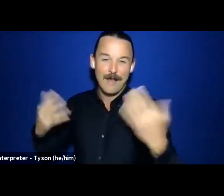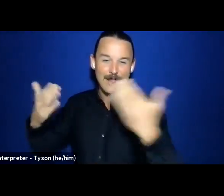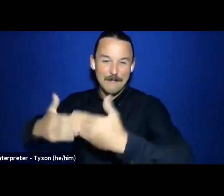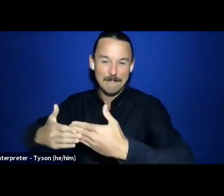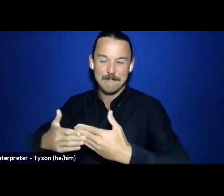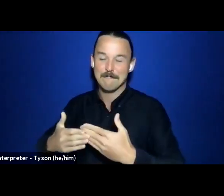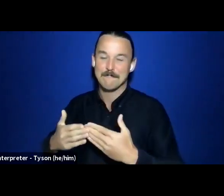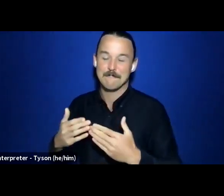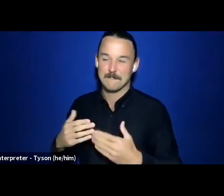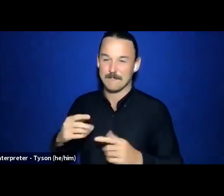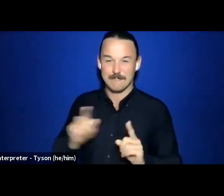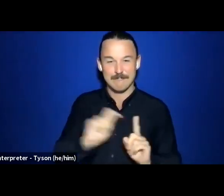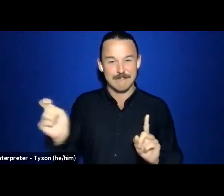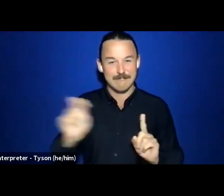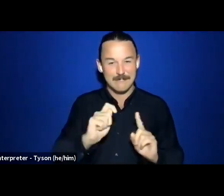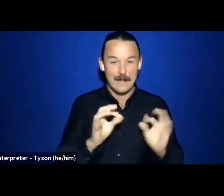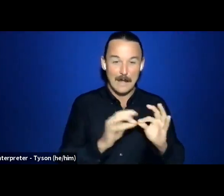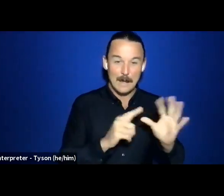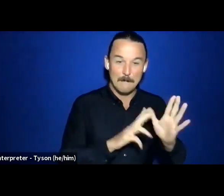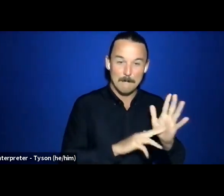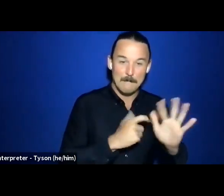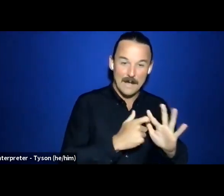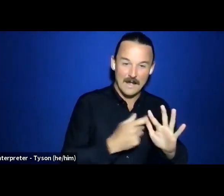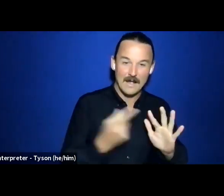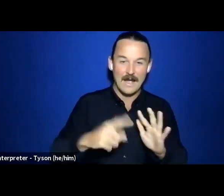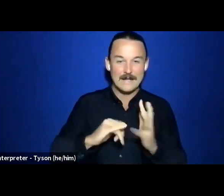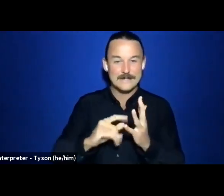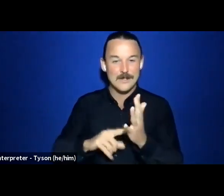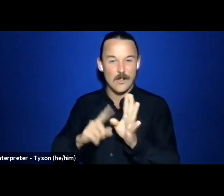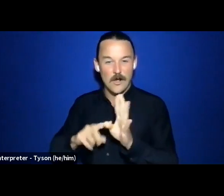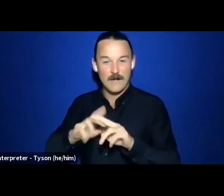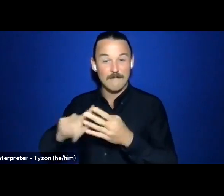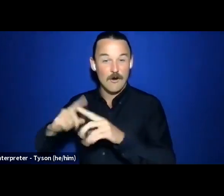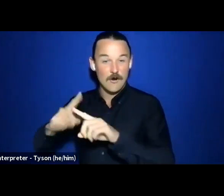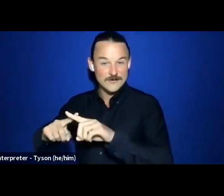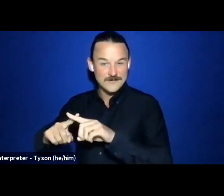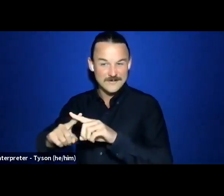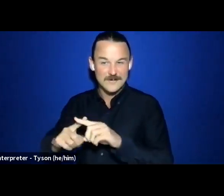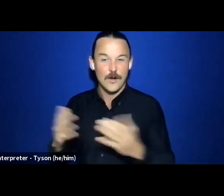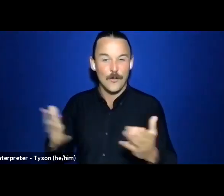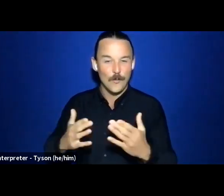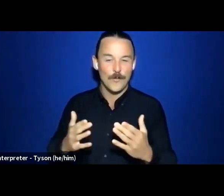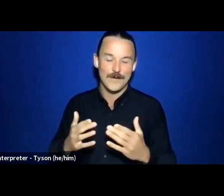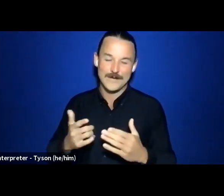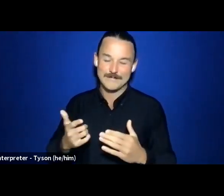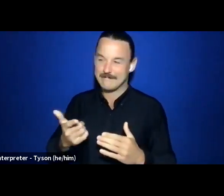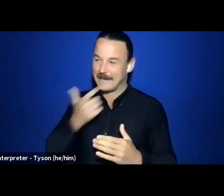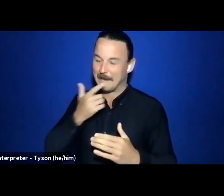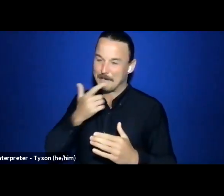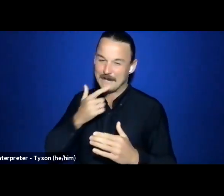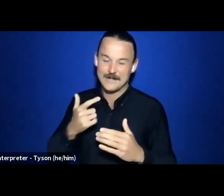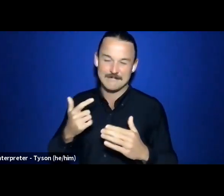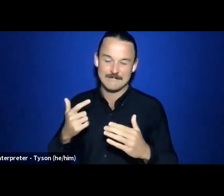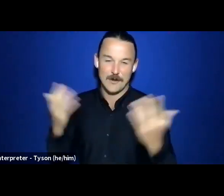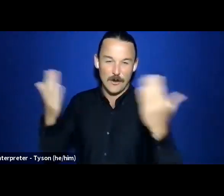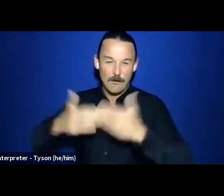the two lesbian lights on King Street in your town and Mo road. , the bank and the sly fox , the bank and the sly fox, which other Sydney ciders of that era will remember, I was